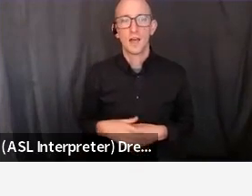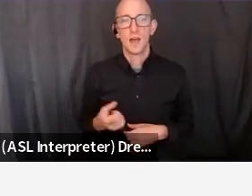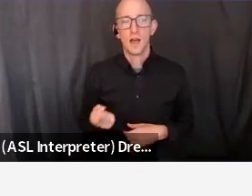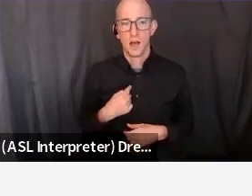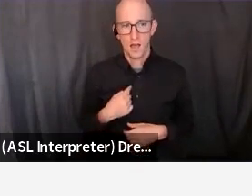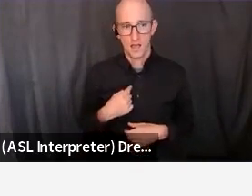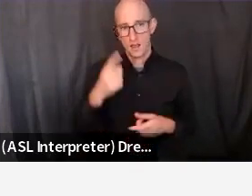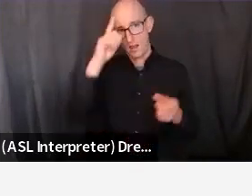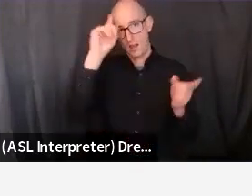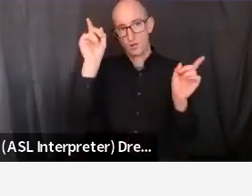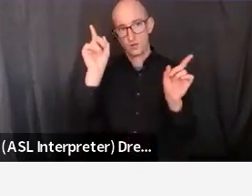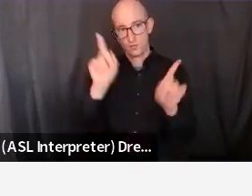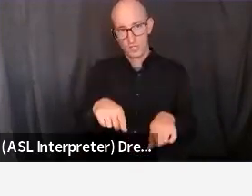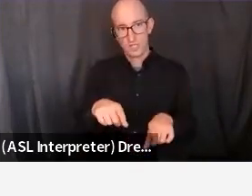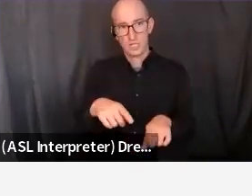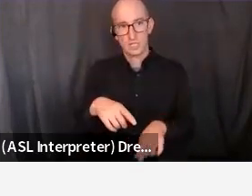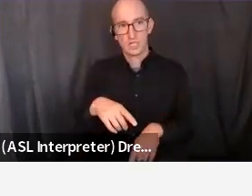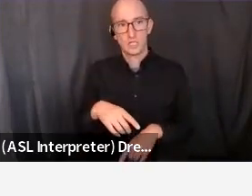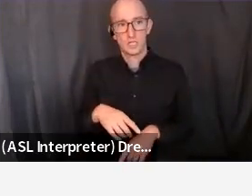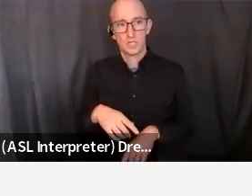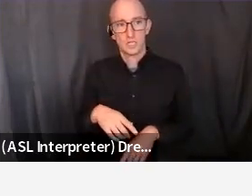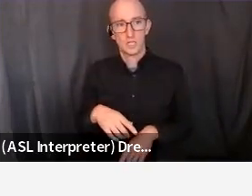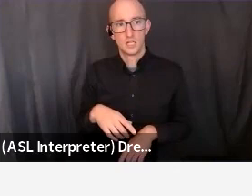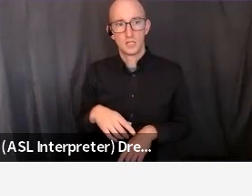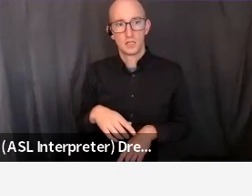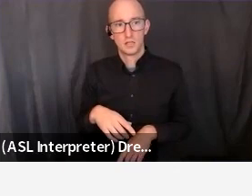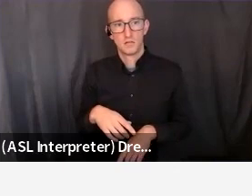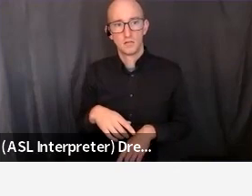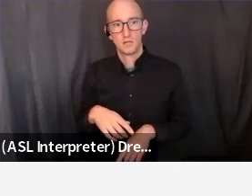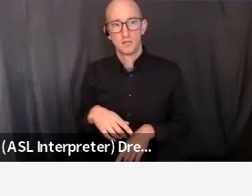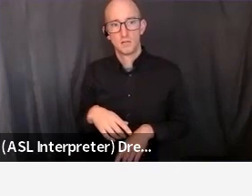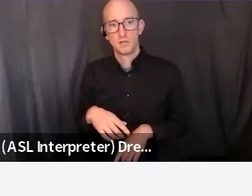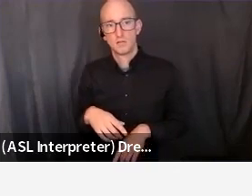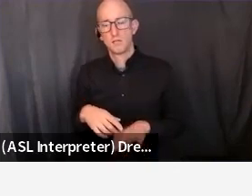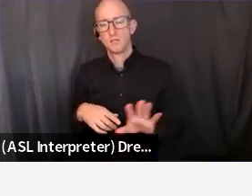Next slide. So we anticipate a